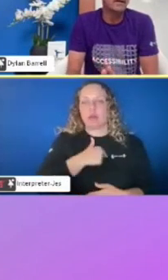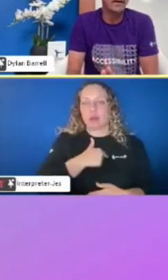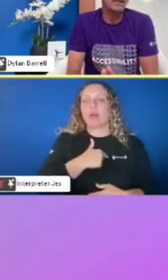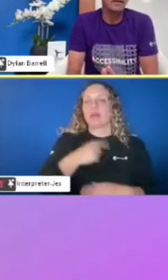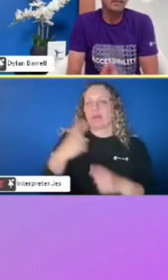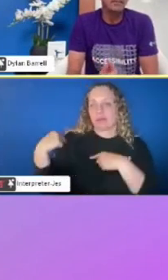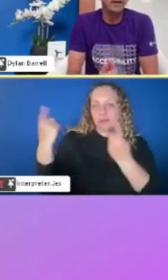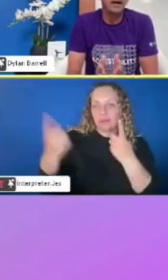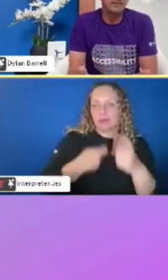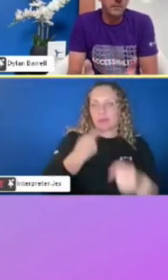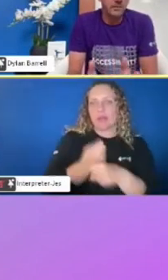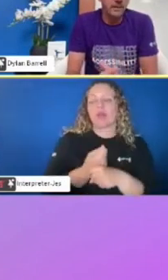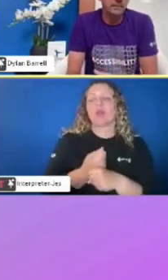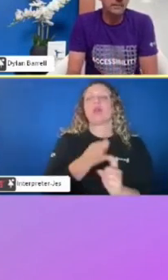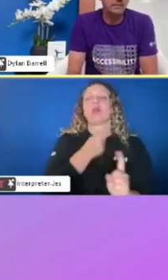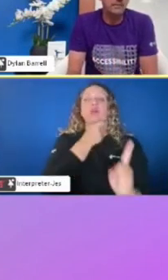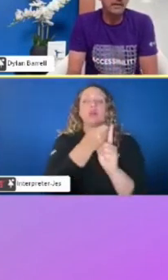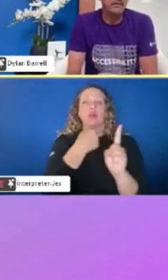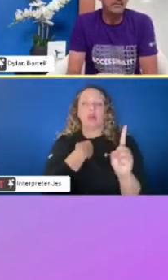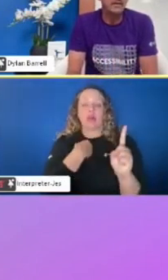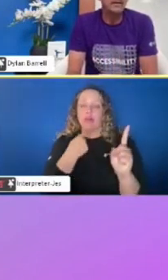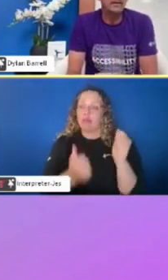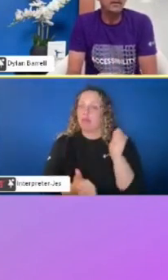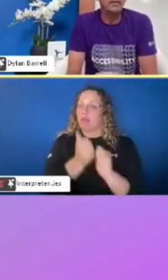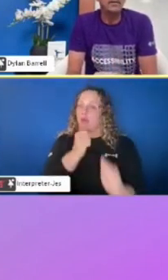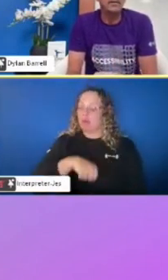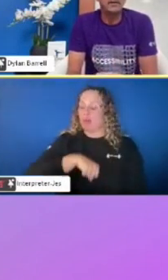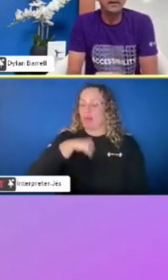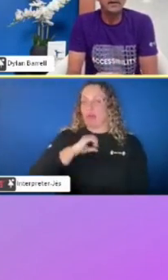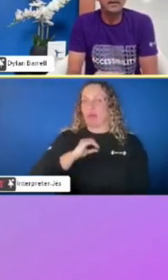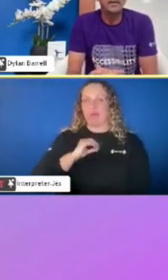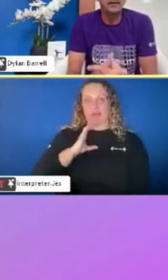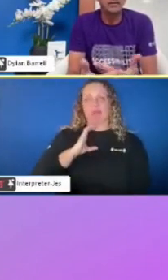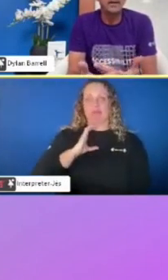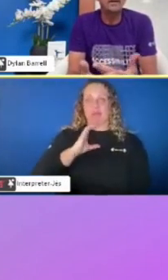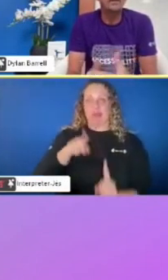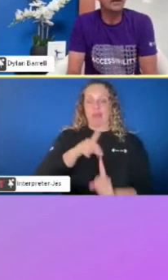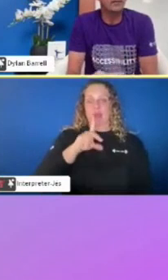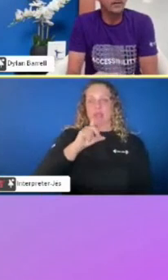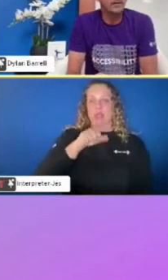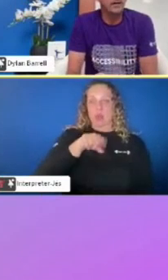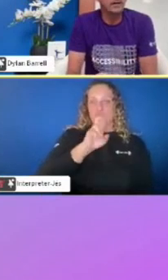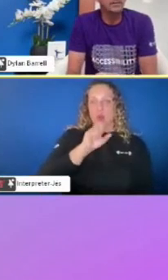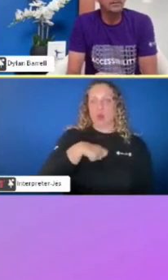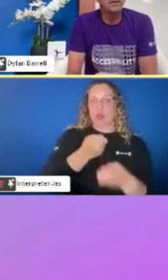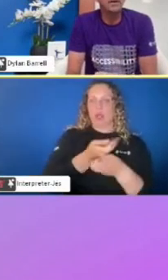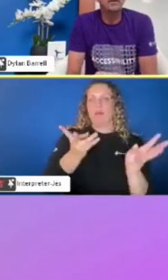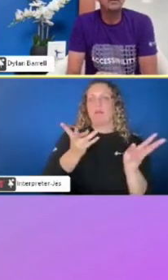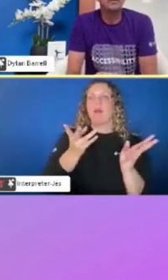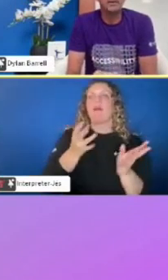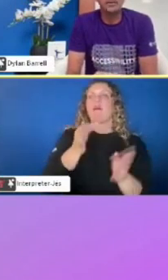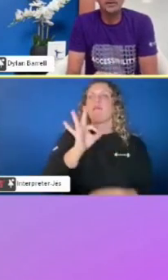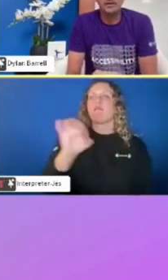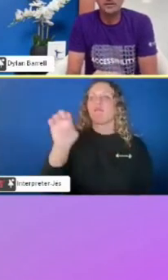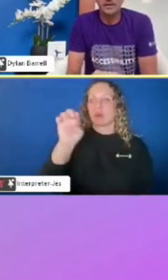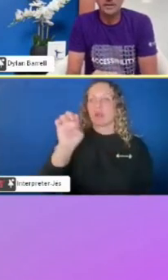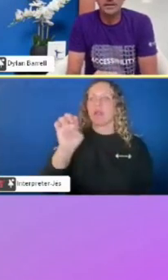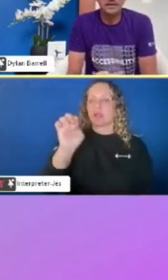that I'm most proud of about Deque University is that we give out free scholarships to people with disabilities.